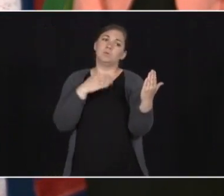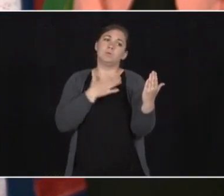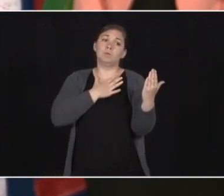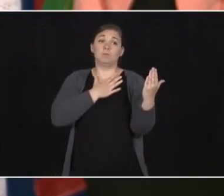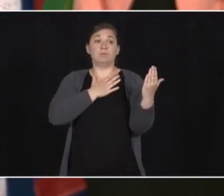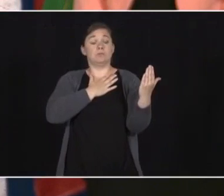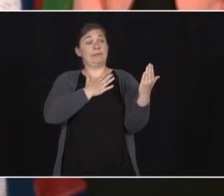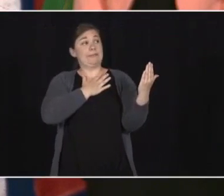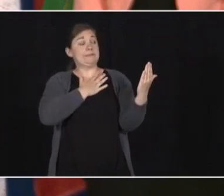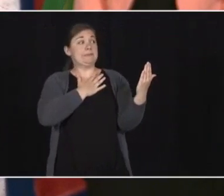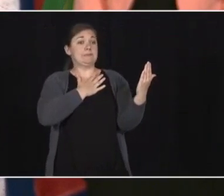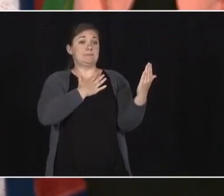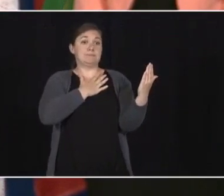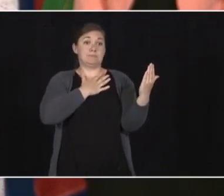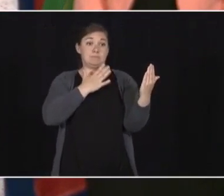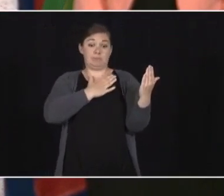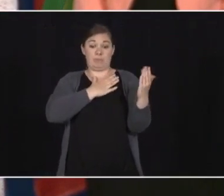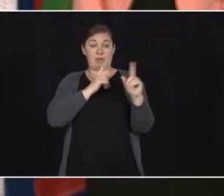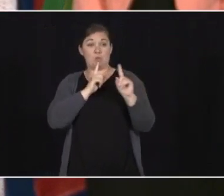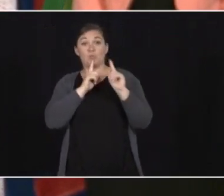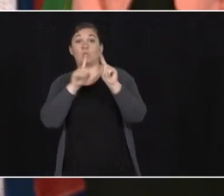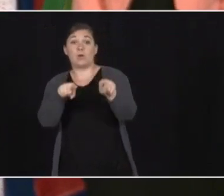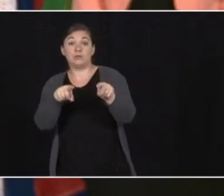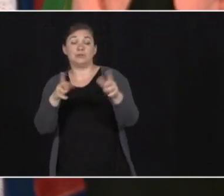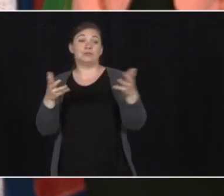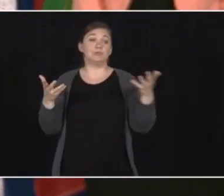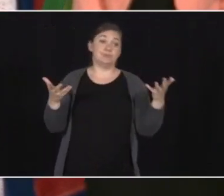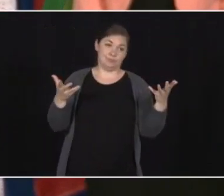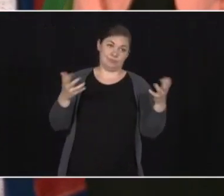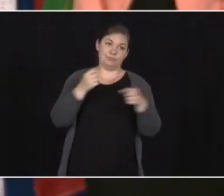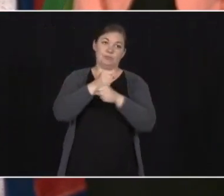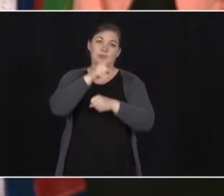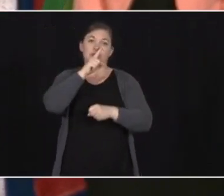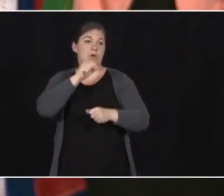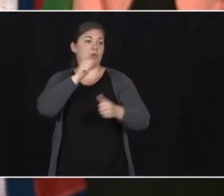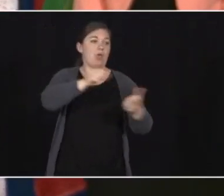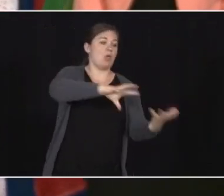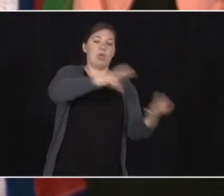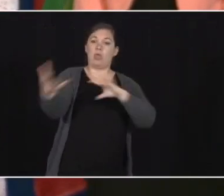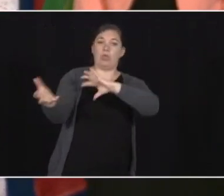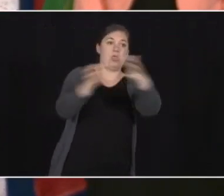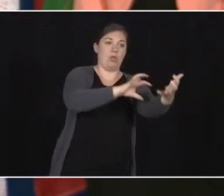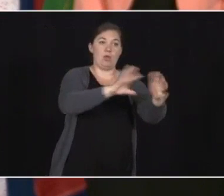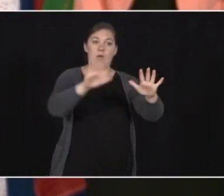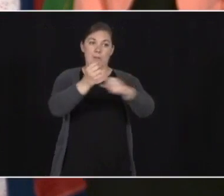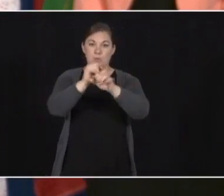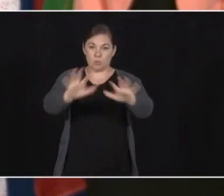My immediate reaction as I said, is to make sure that we stabilize these homes, and any other homes